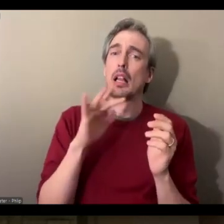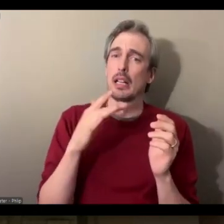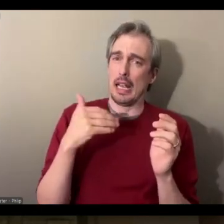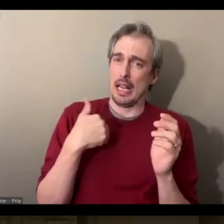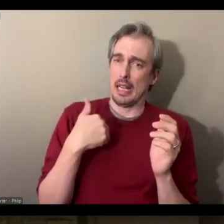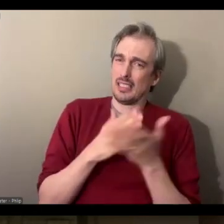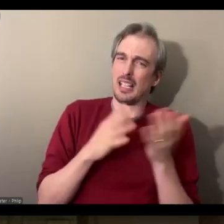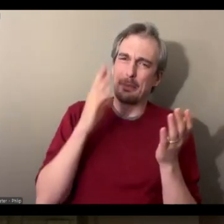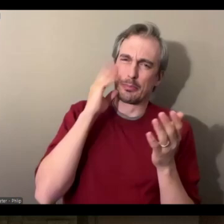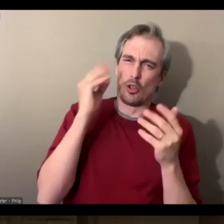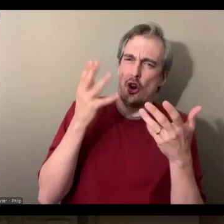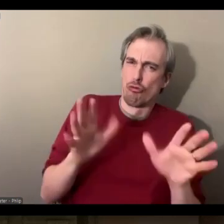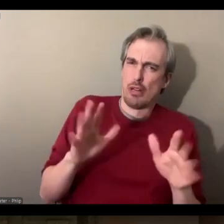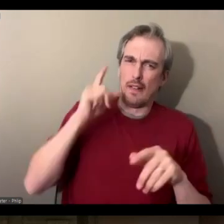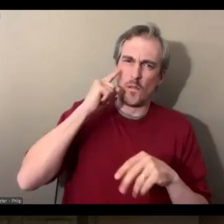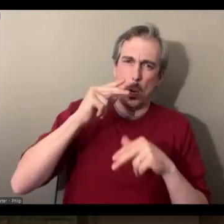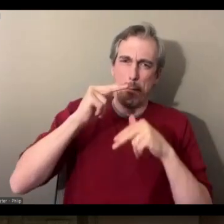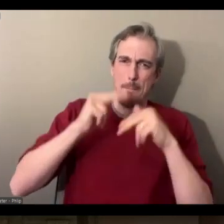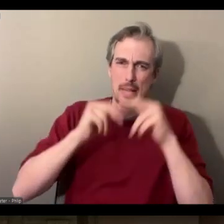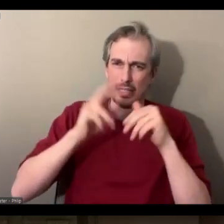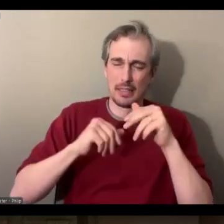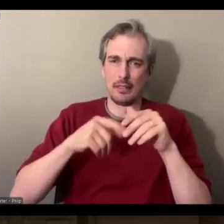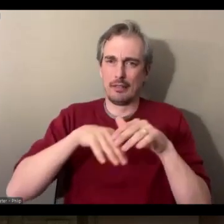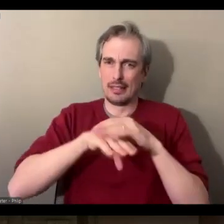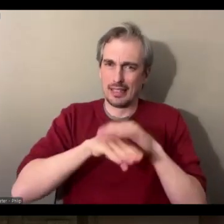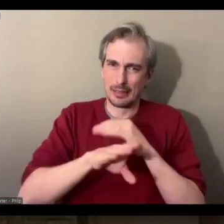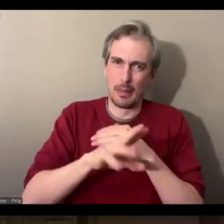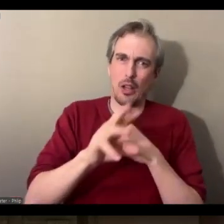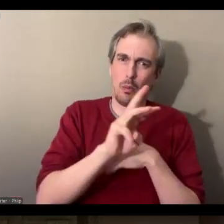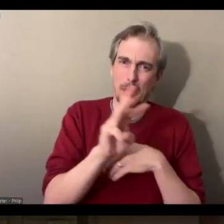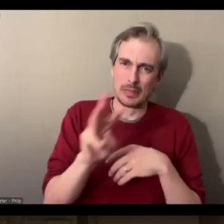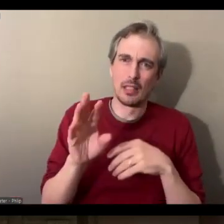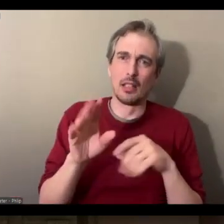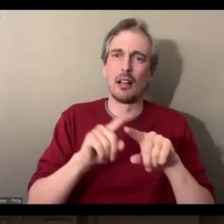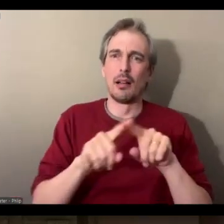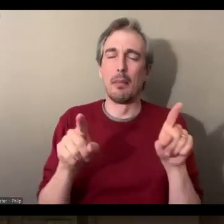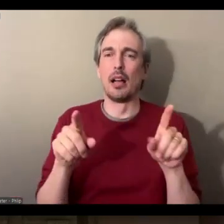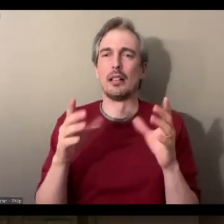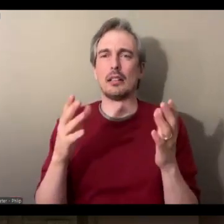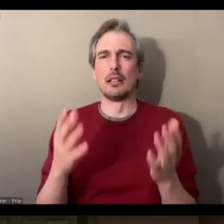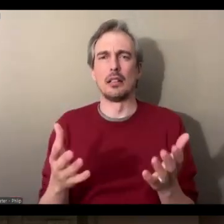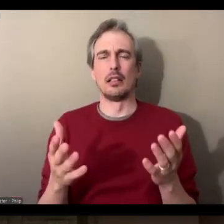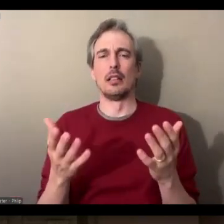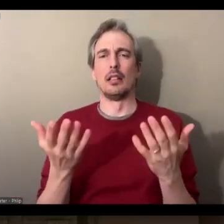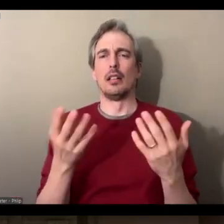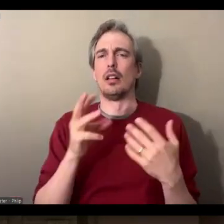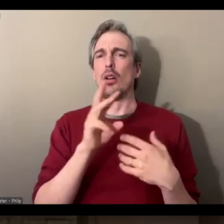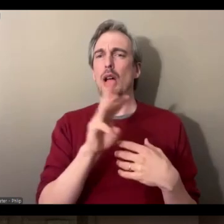what does a website for a performing Arts Center do in the first place? We need to think about...